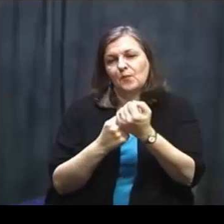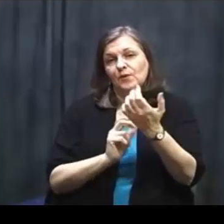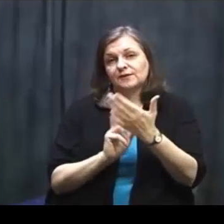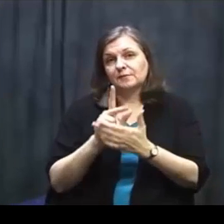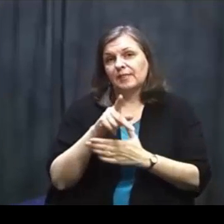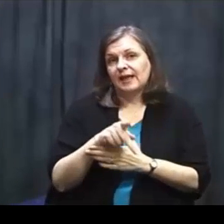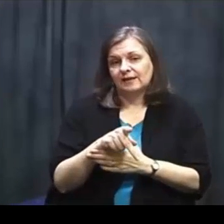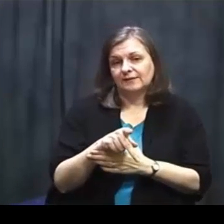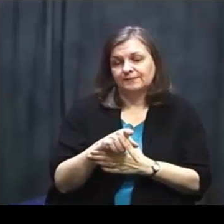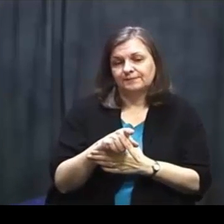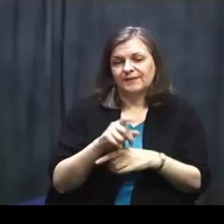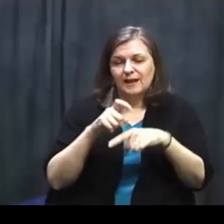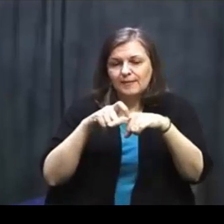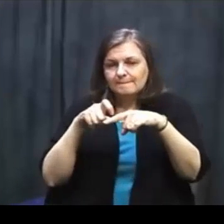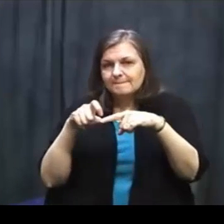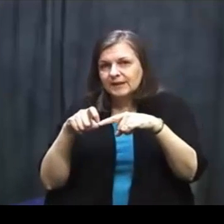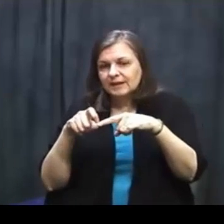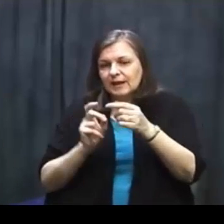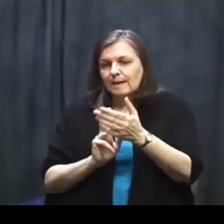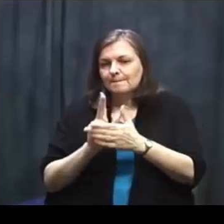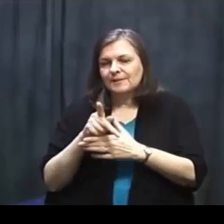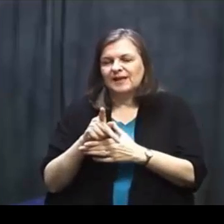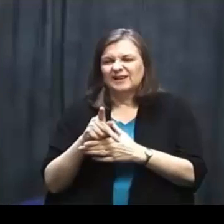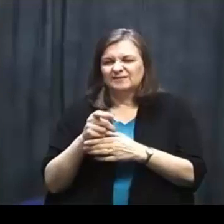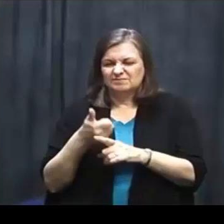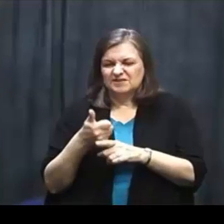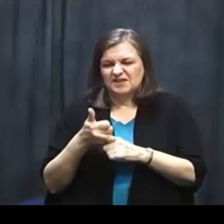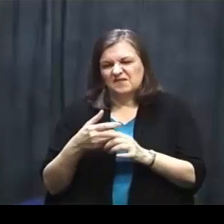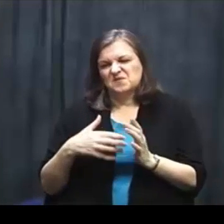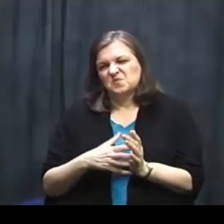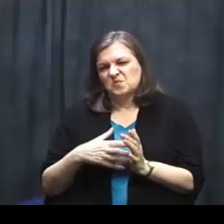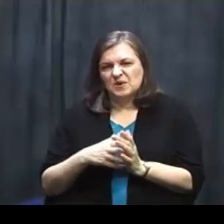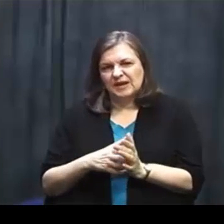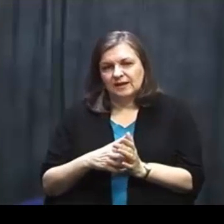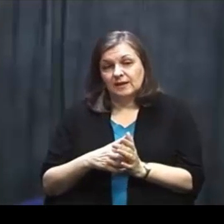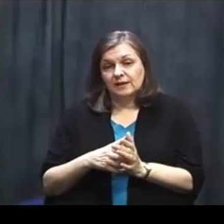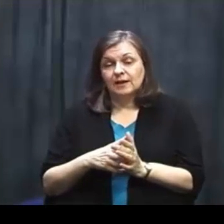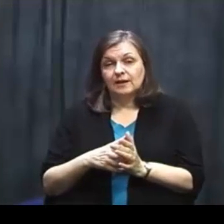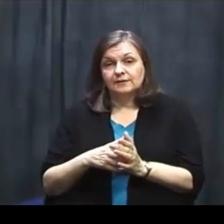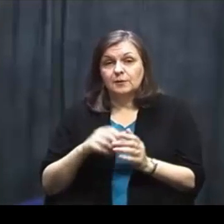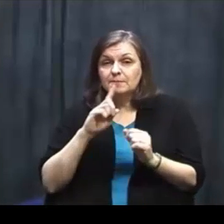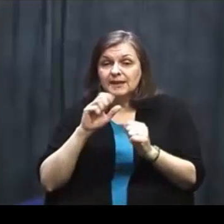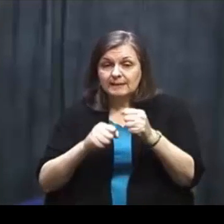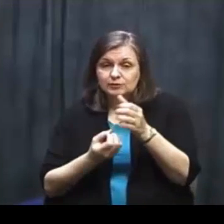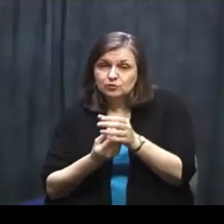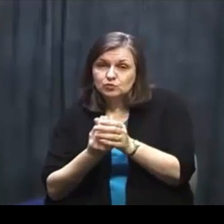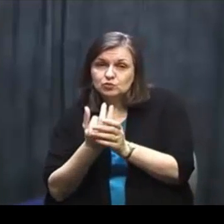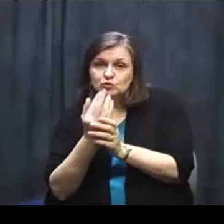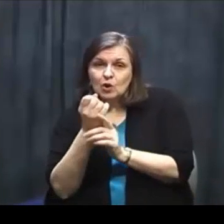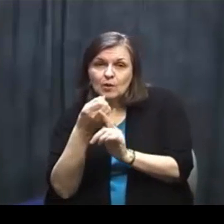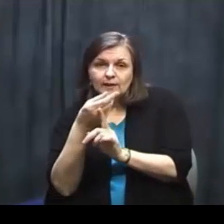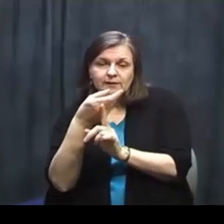a pea plant is generally very weak so its ability to reach out